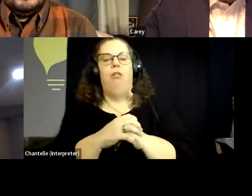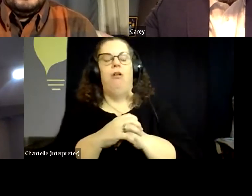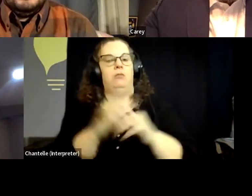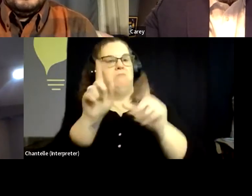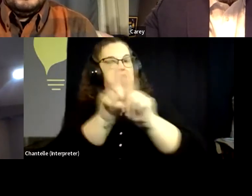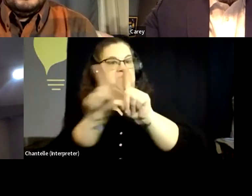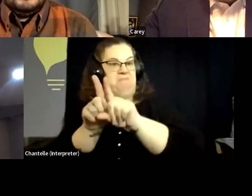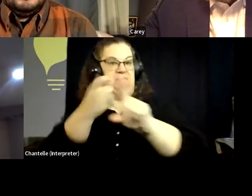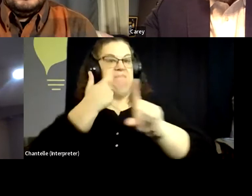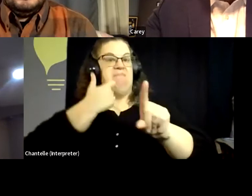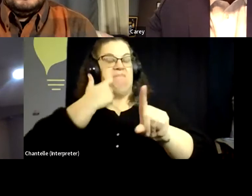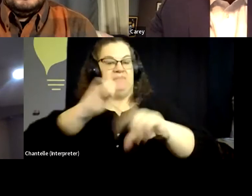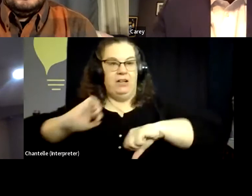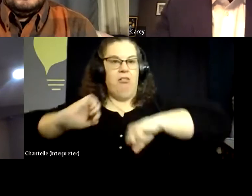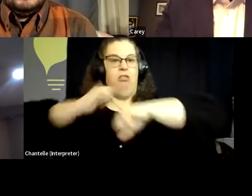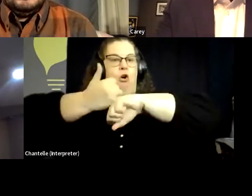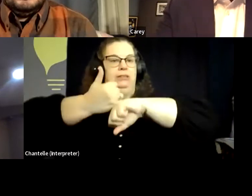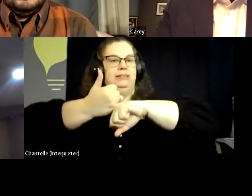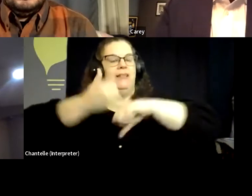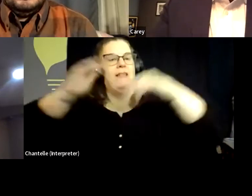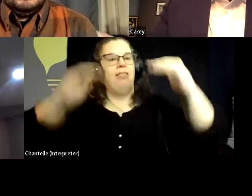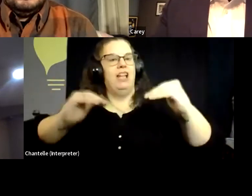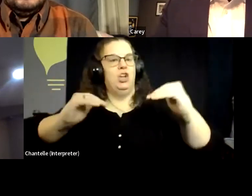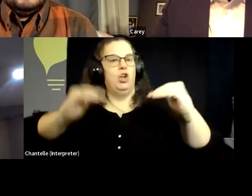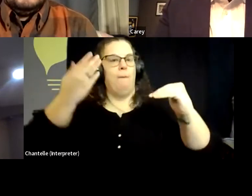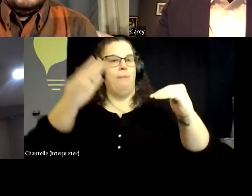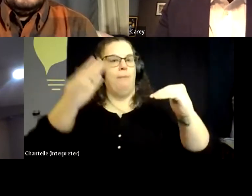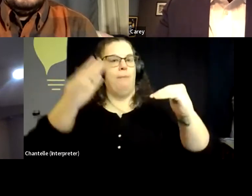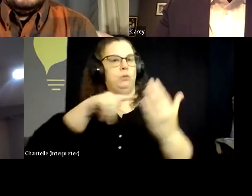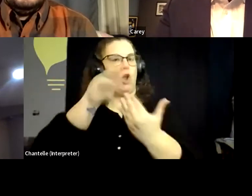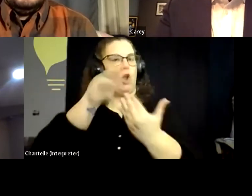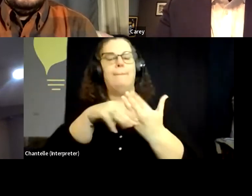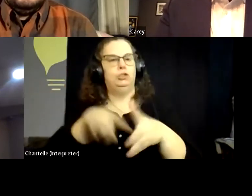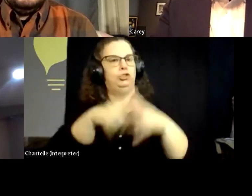have launched the little Blues program. We launched that late last year.